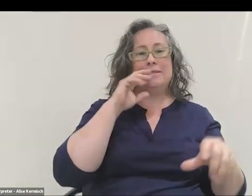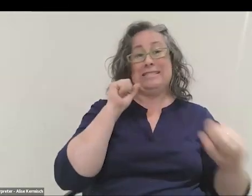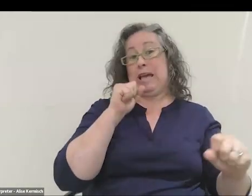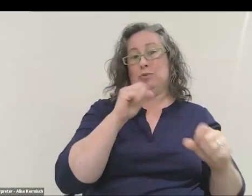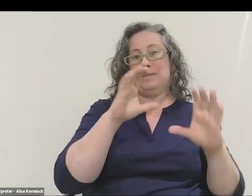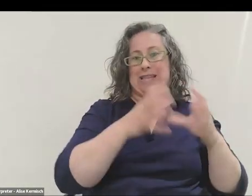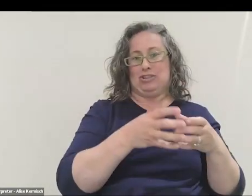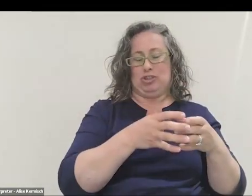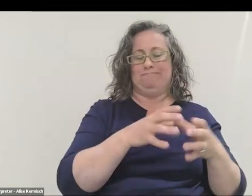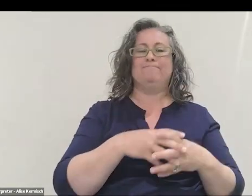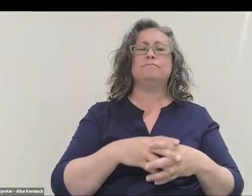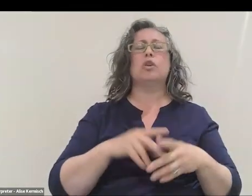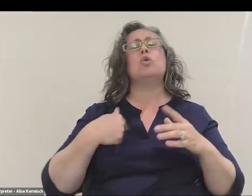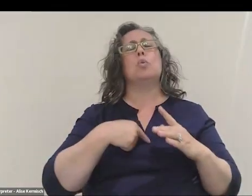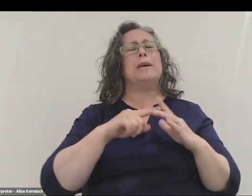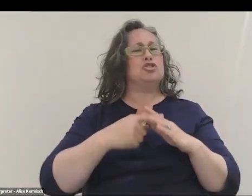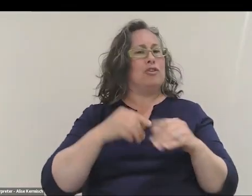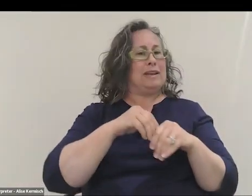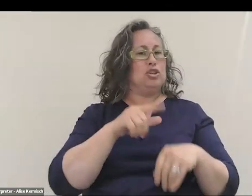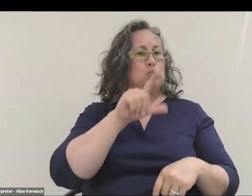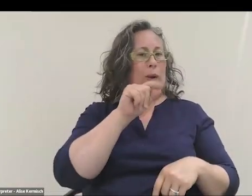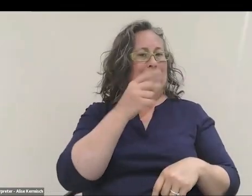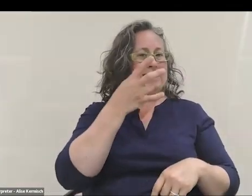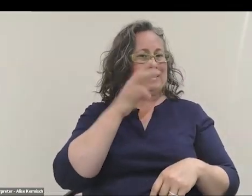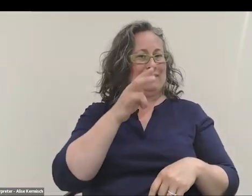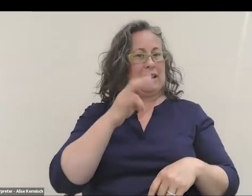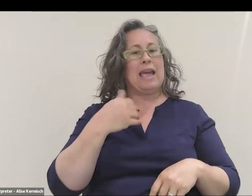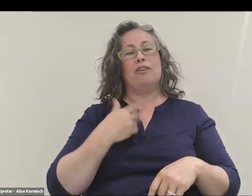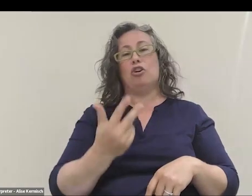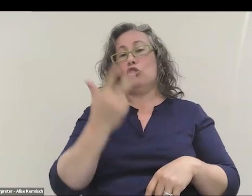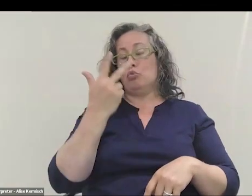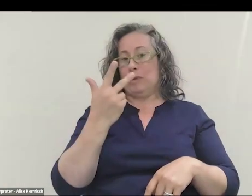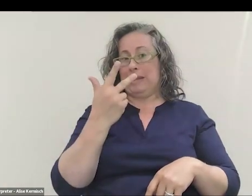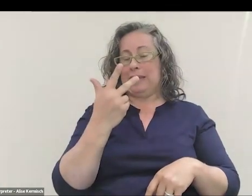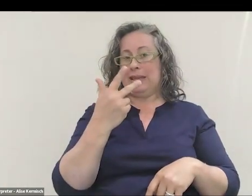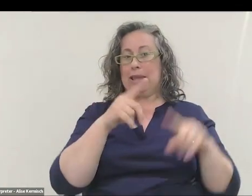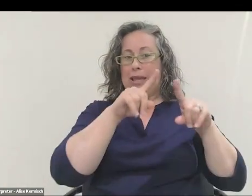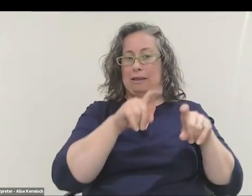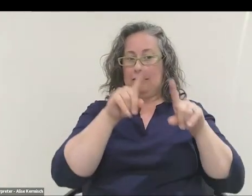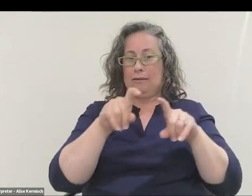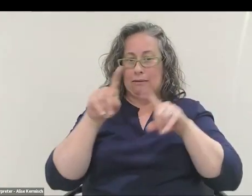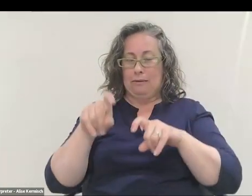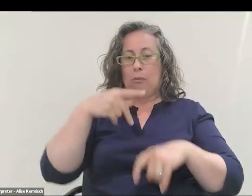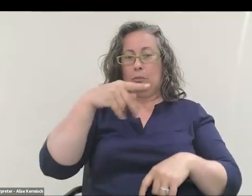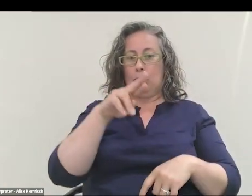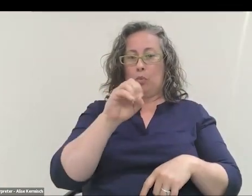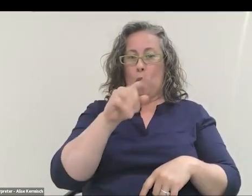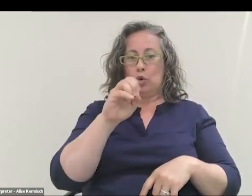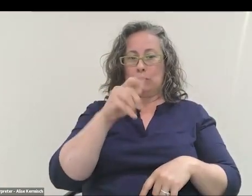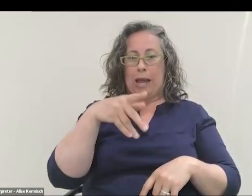As I said, we started this in 2017. We had three prototypes. I was in Jackson Hole, Wyoming,